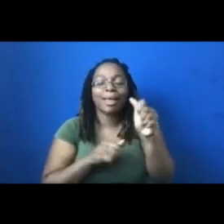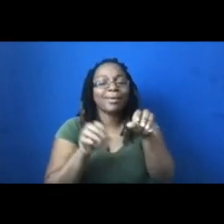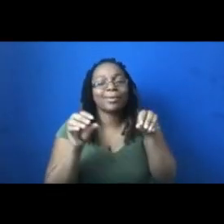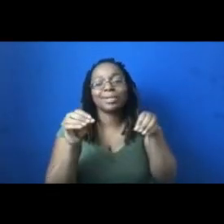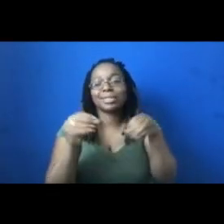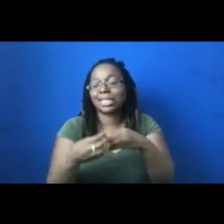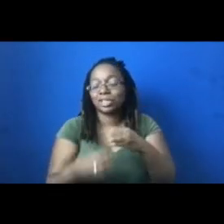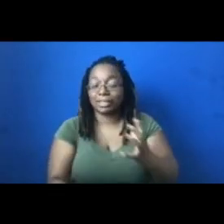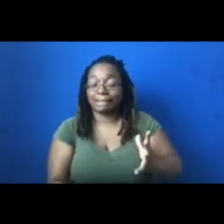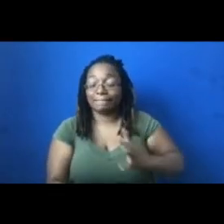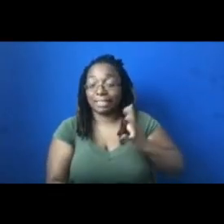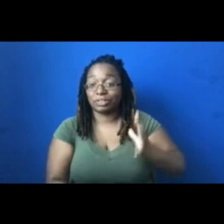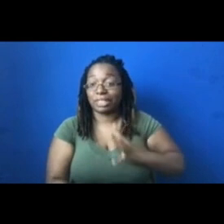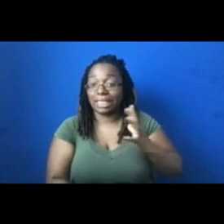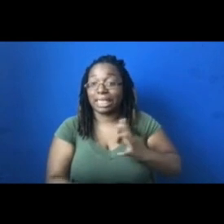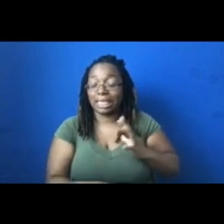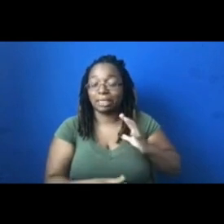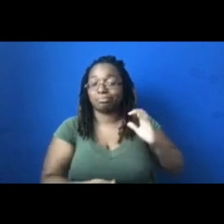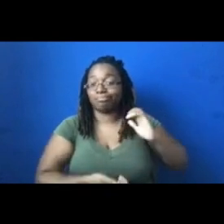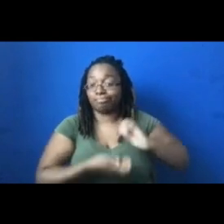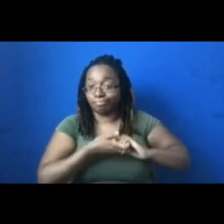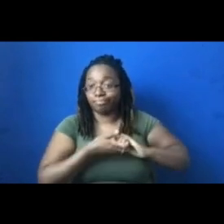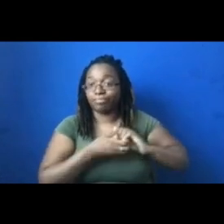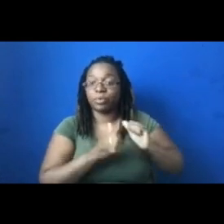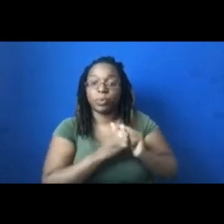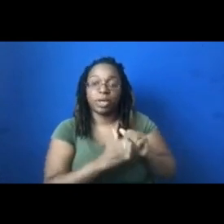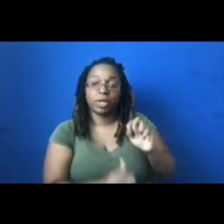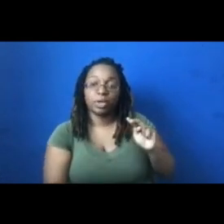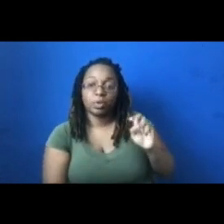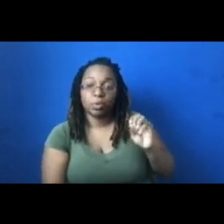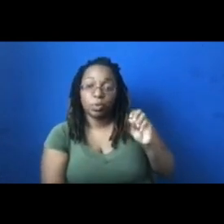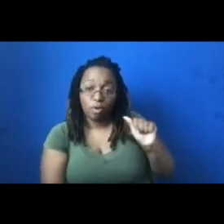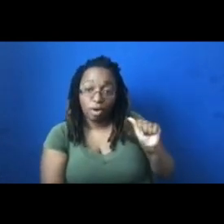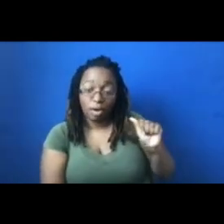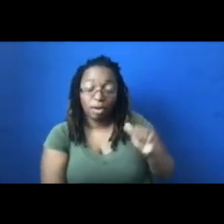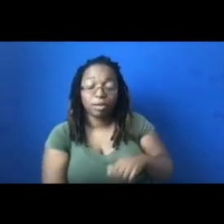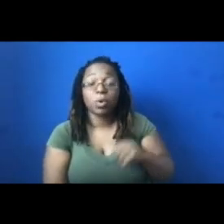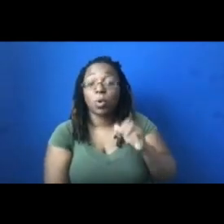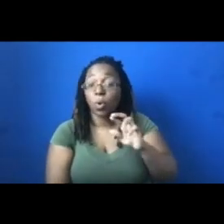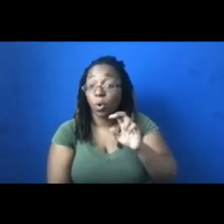part of NOAA, any organization that is funded by NOAA that has